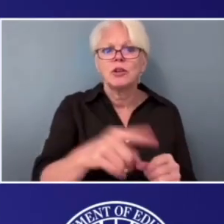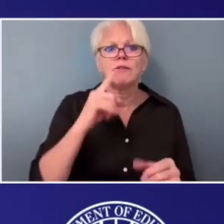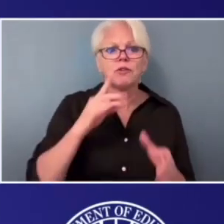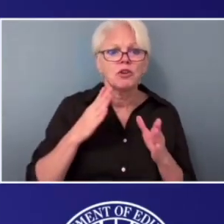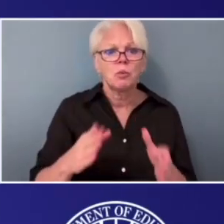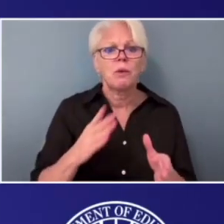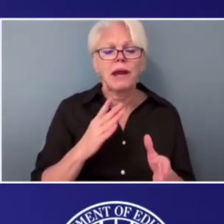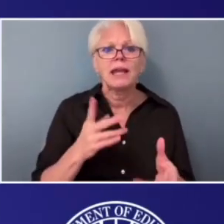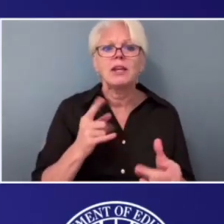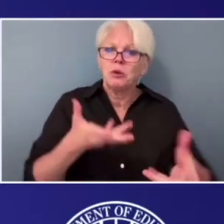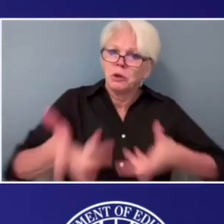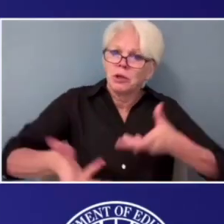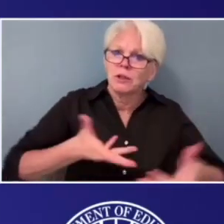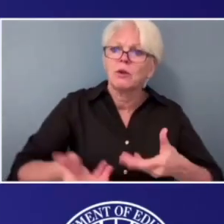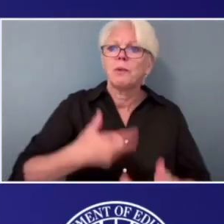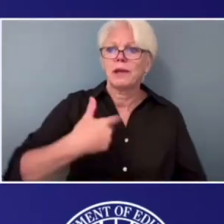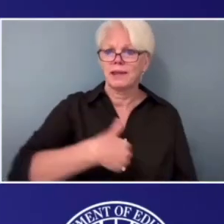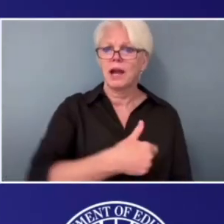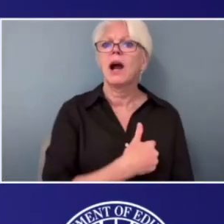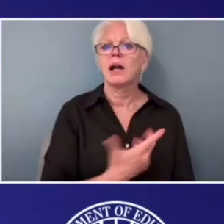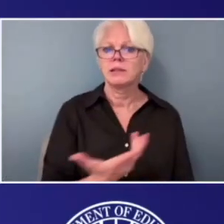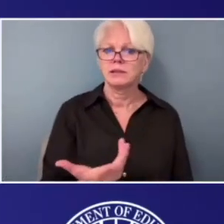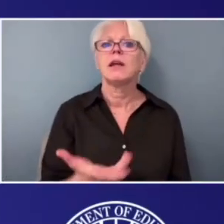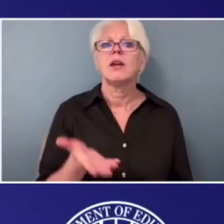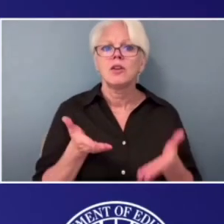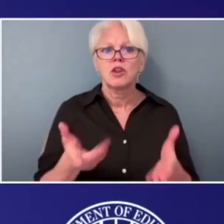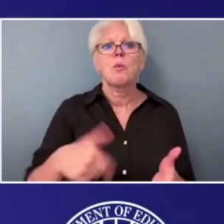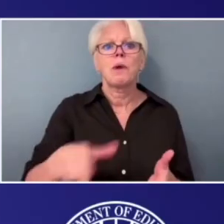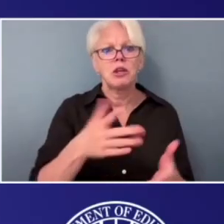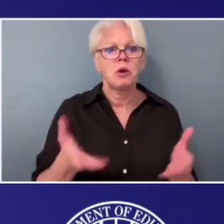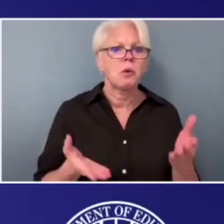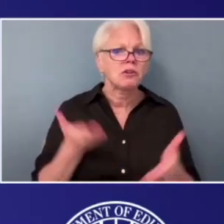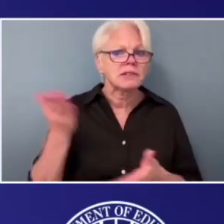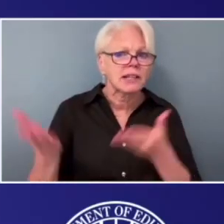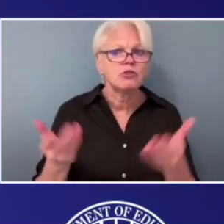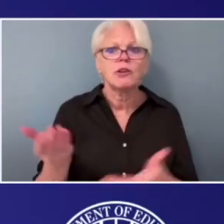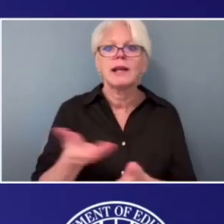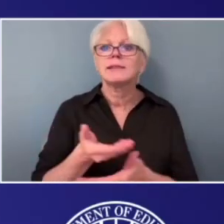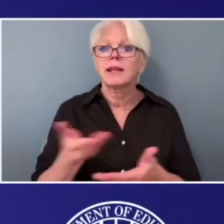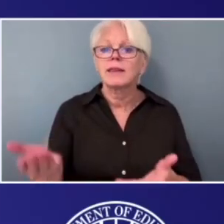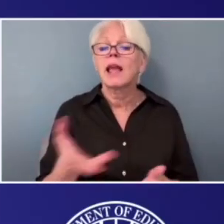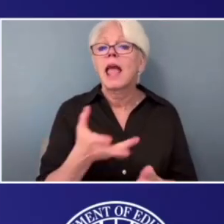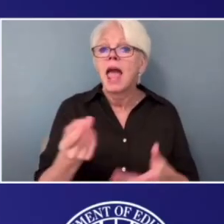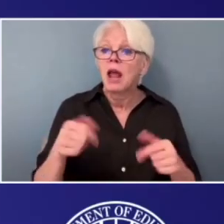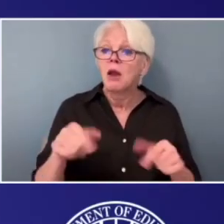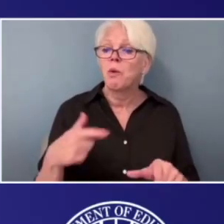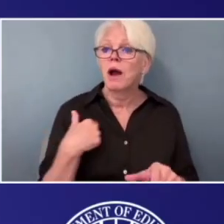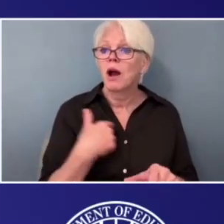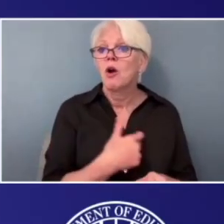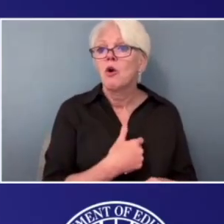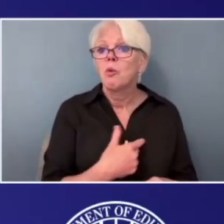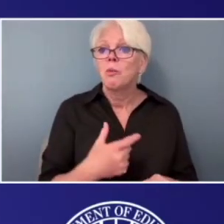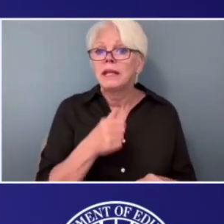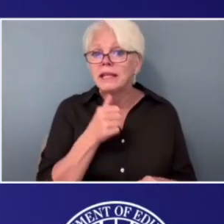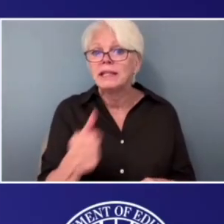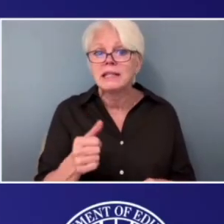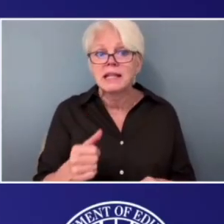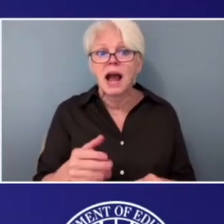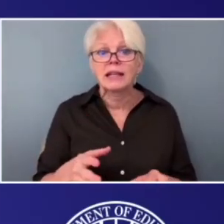with us, the way that you are suggesting things. And while we may not take every suggestion you have, we may have